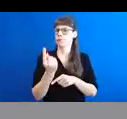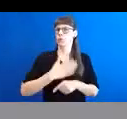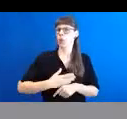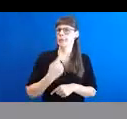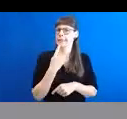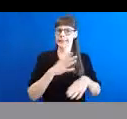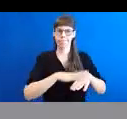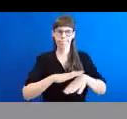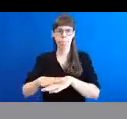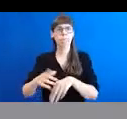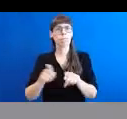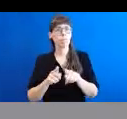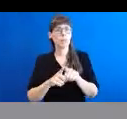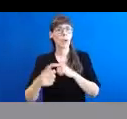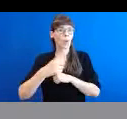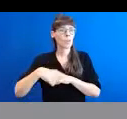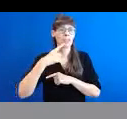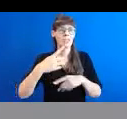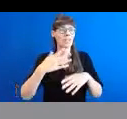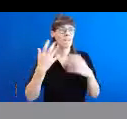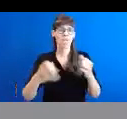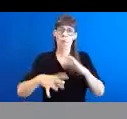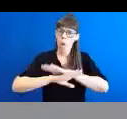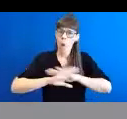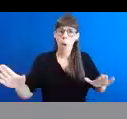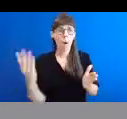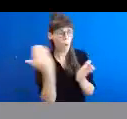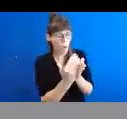. Before I go into more details, I would first like